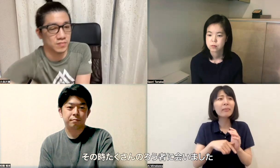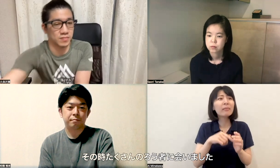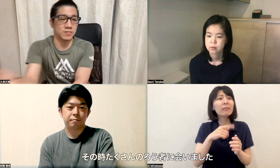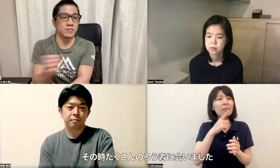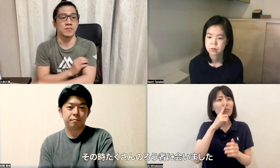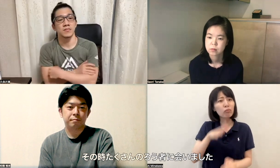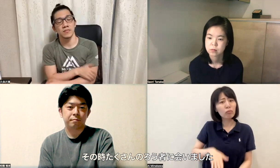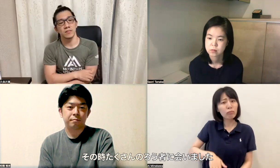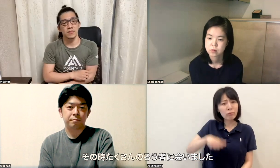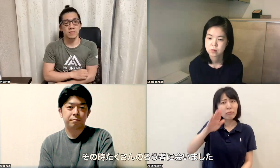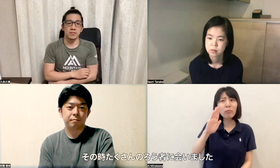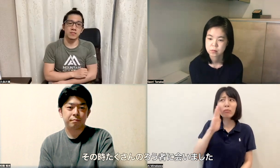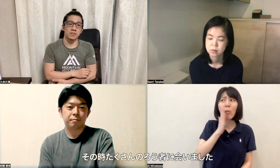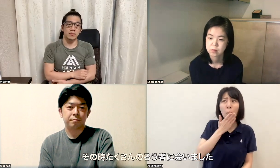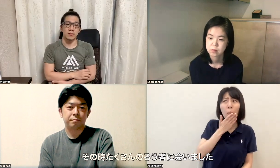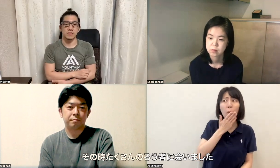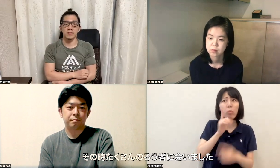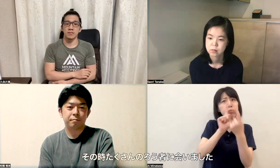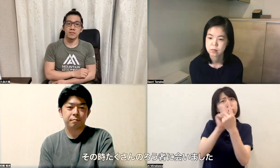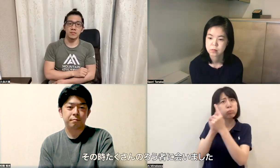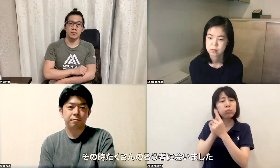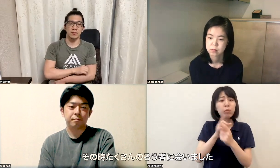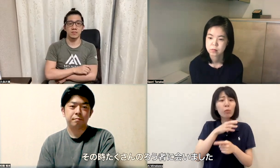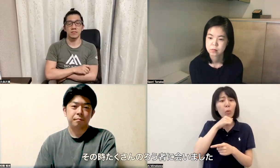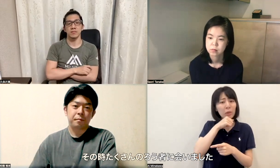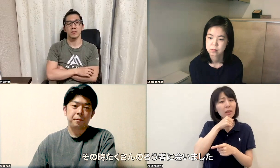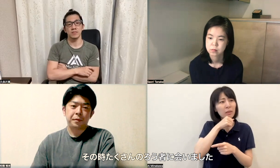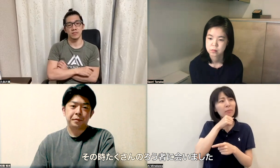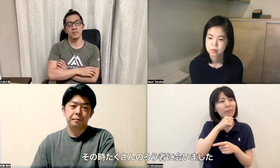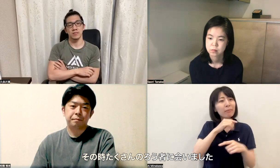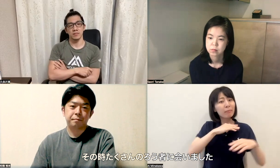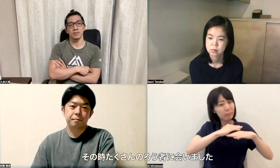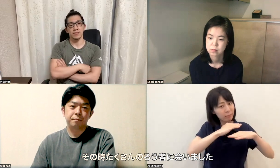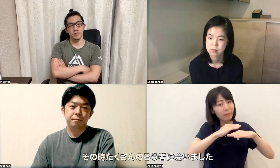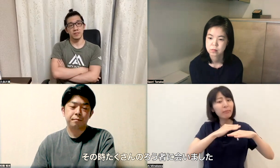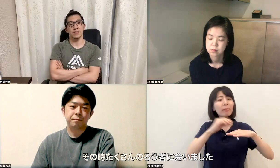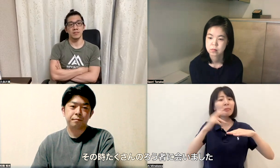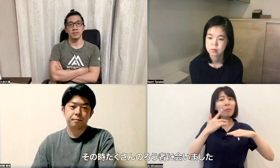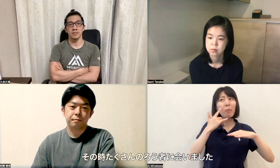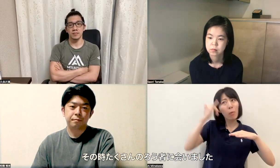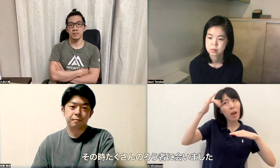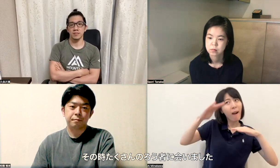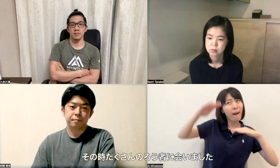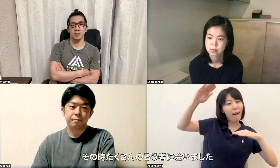I met many deaf people.